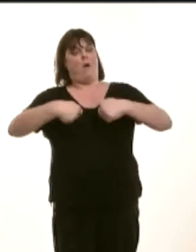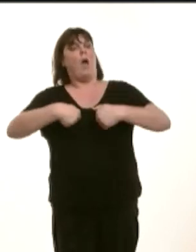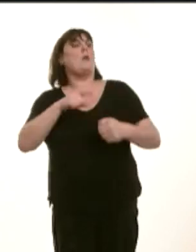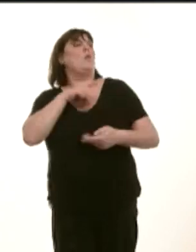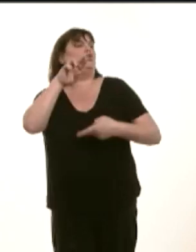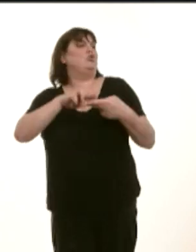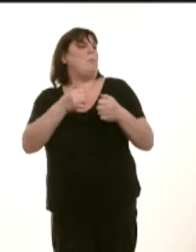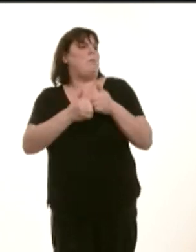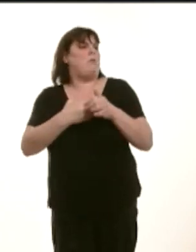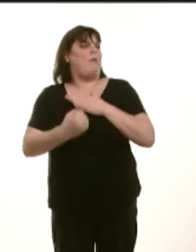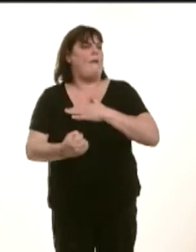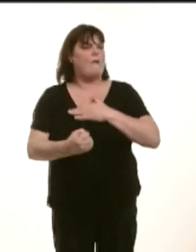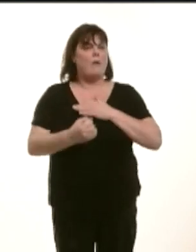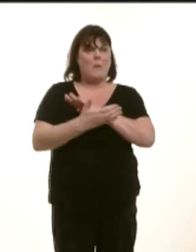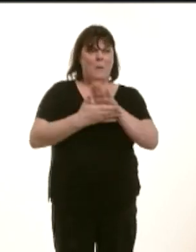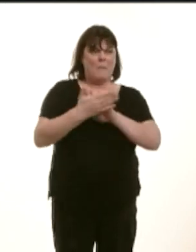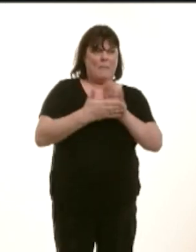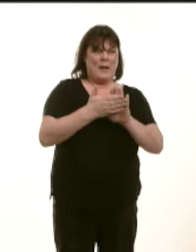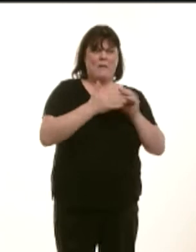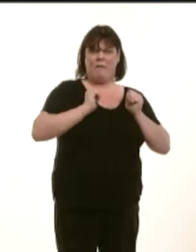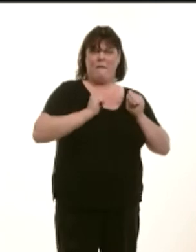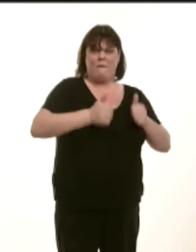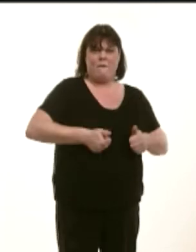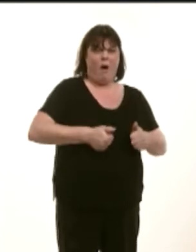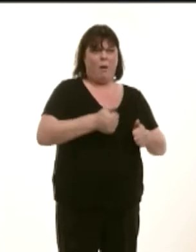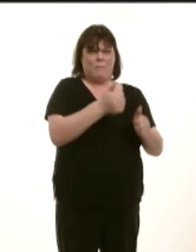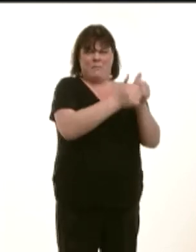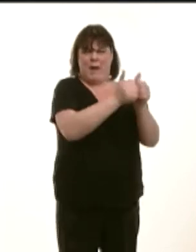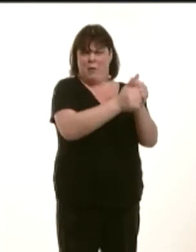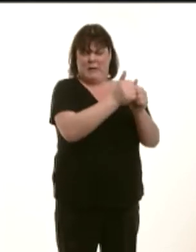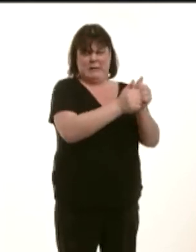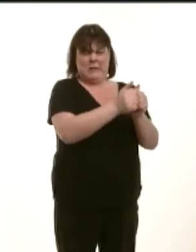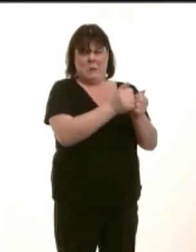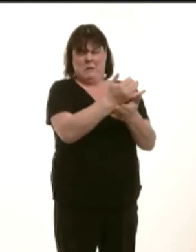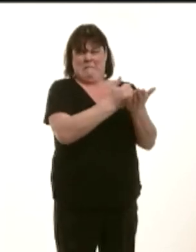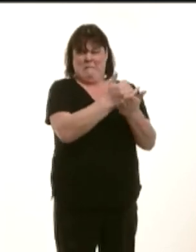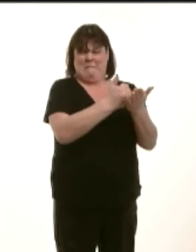will lead to the degradation of our dairy industry and will have knock-on effects for